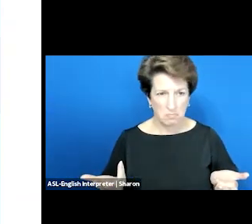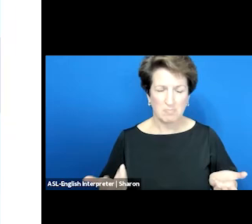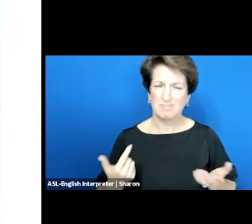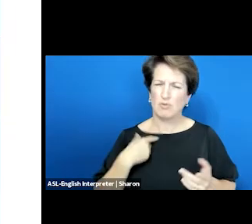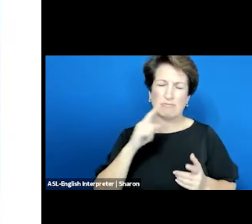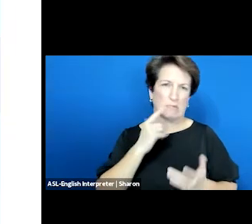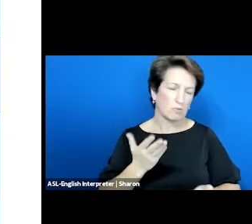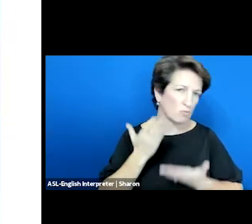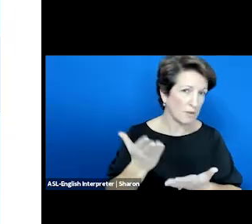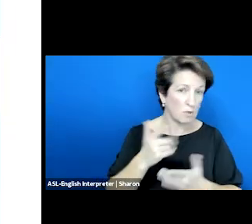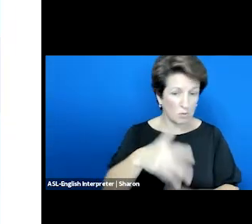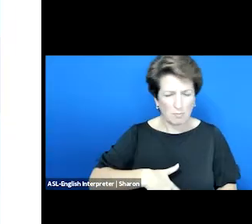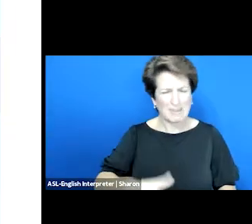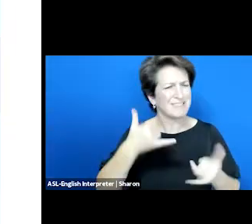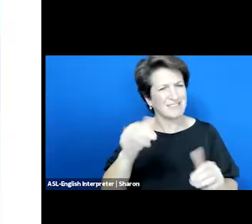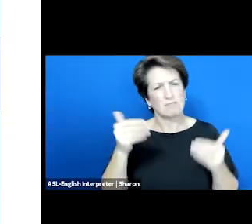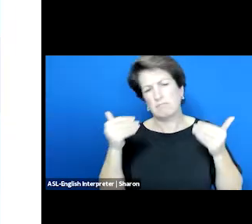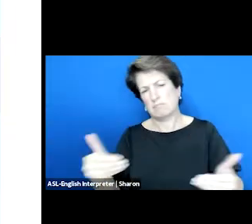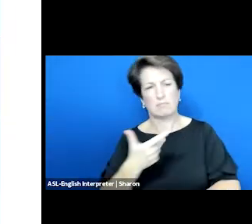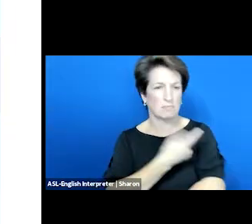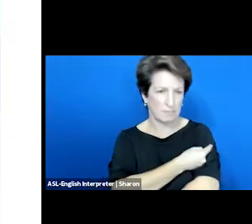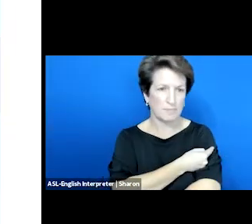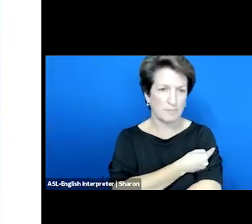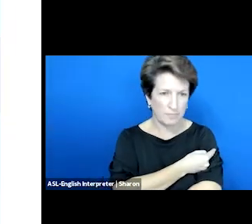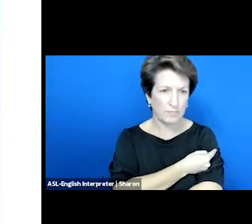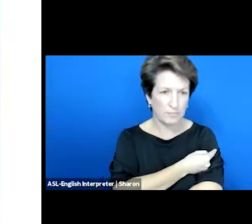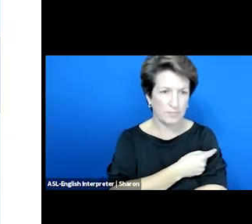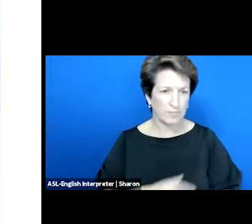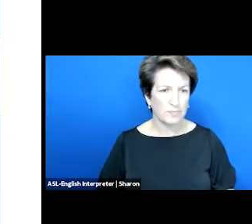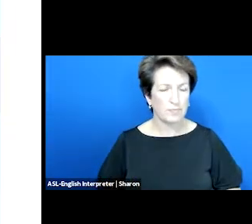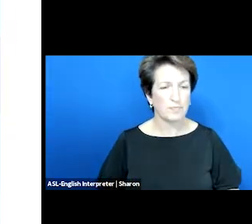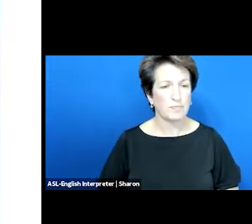hospitalization, ICU admission , mechanical ventilation, and death compared to